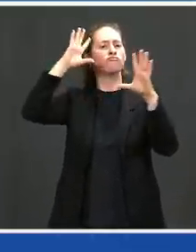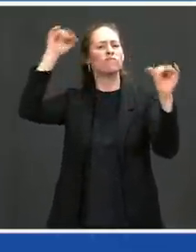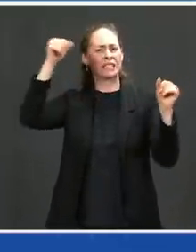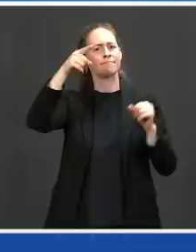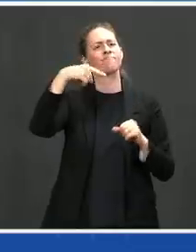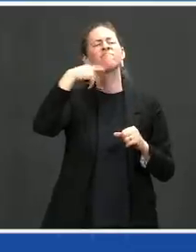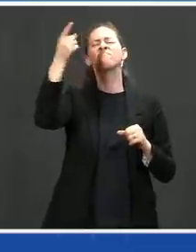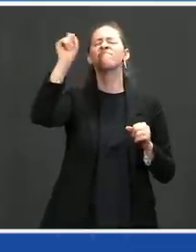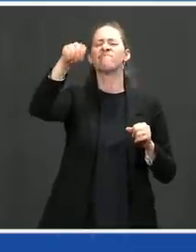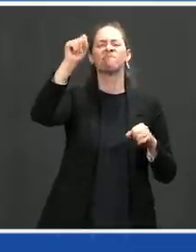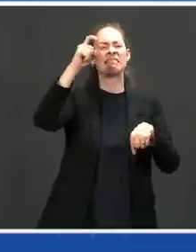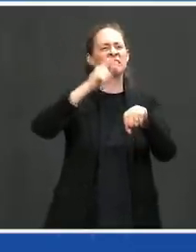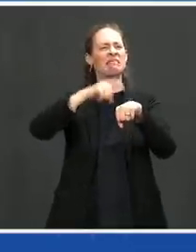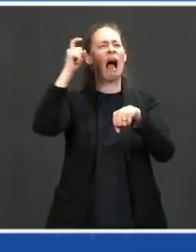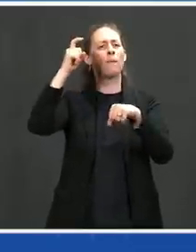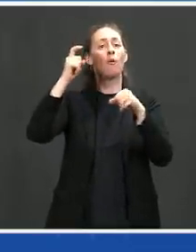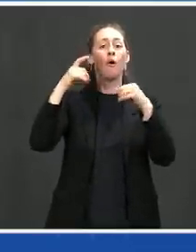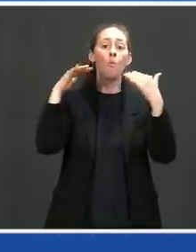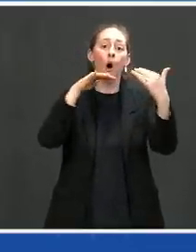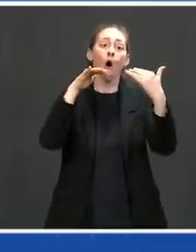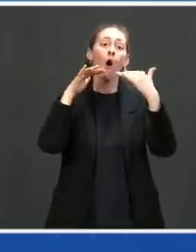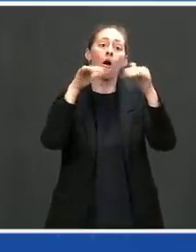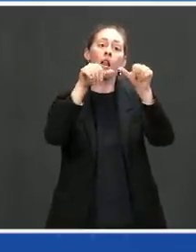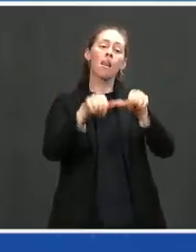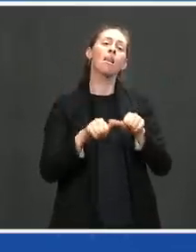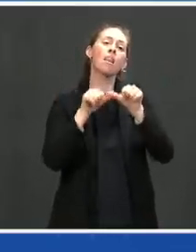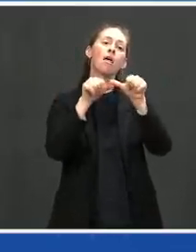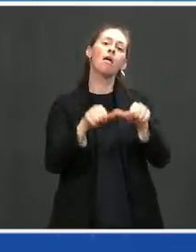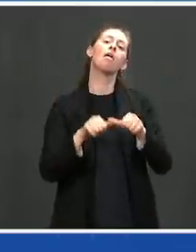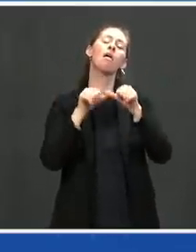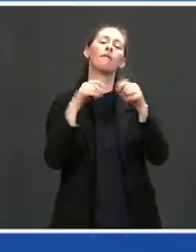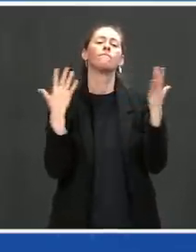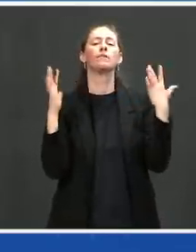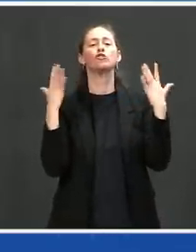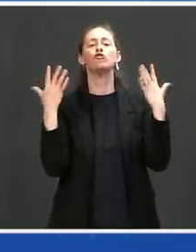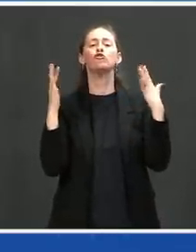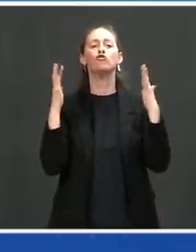Can you commit to the American people that by May 2nd the U.S.